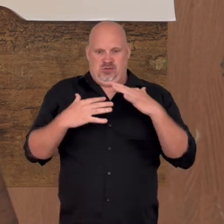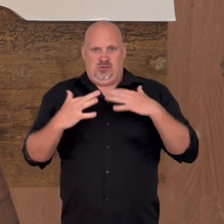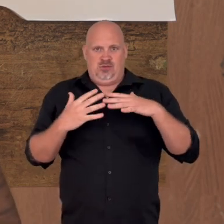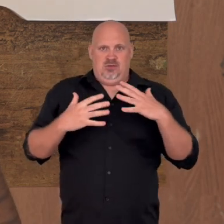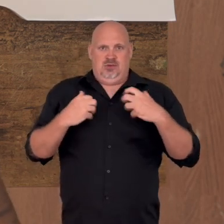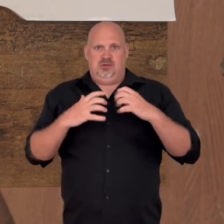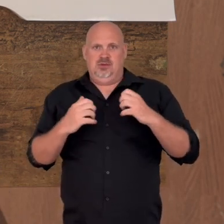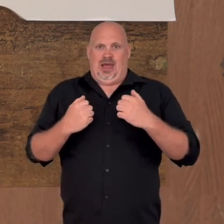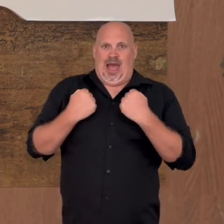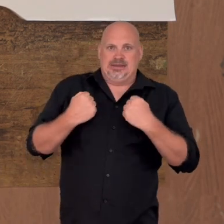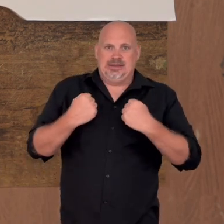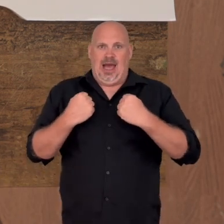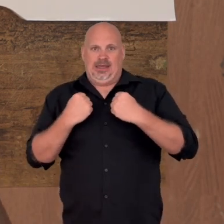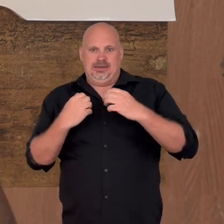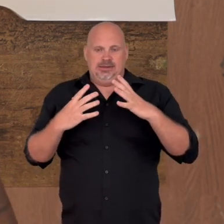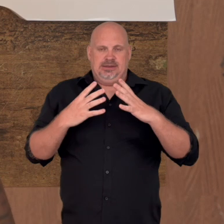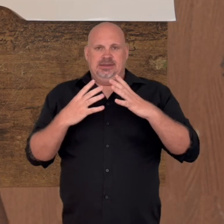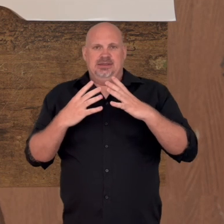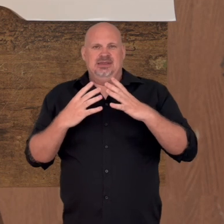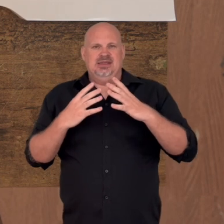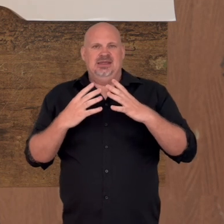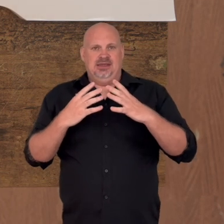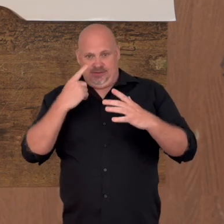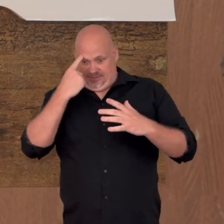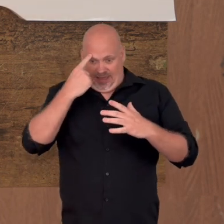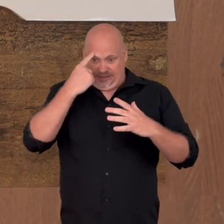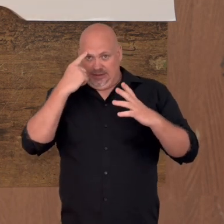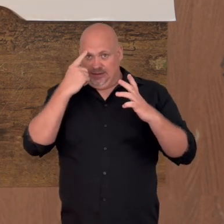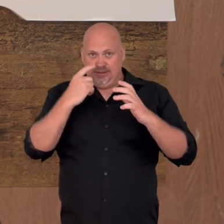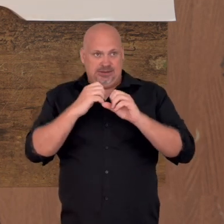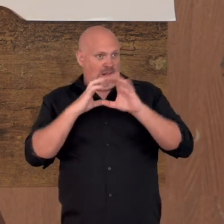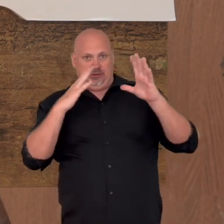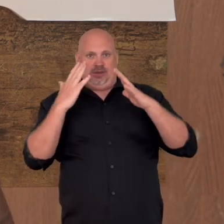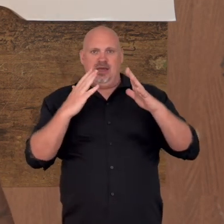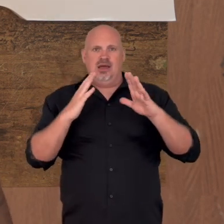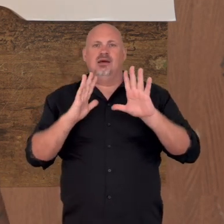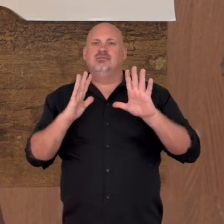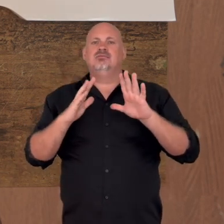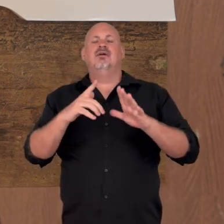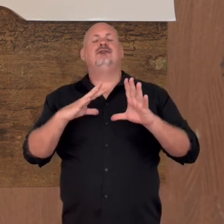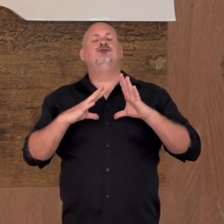losing your hand losing your mind just so that you can be free with the work with the painting with the process